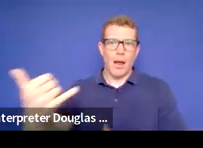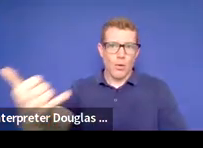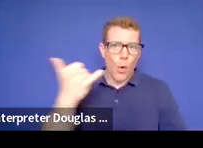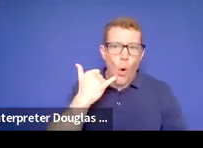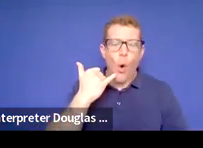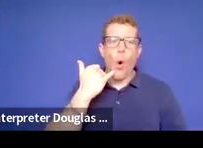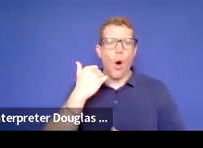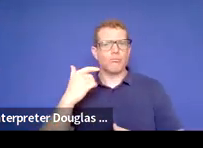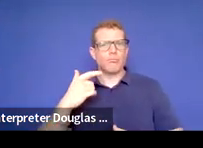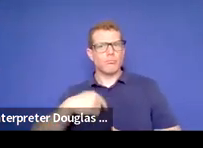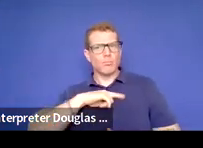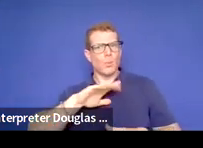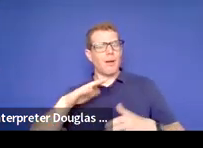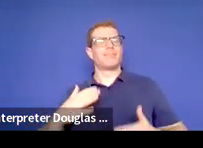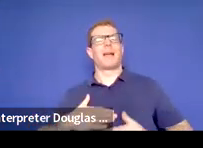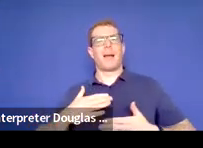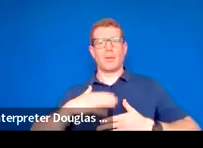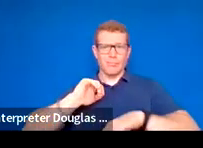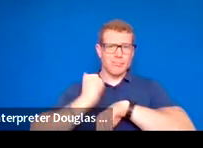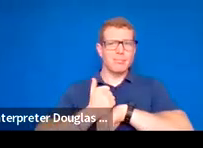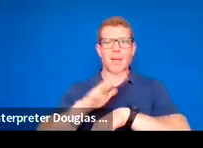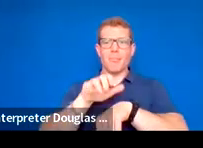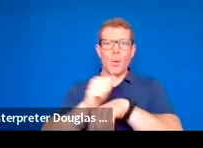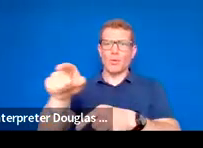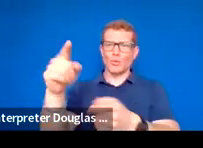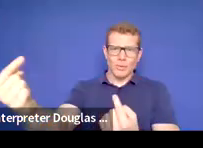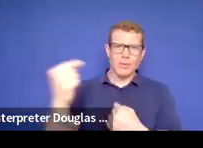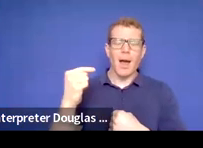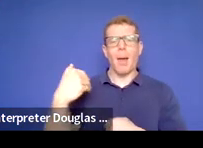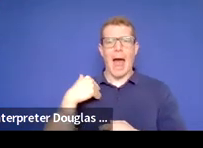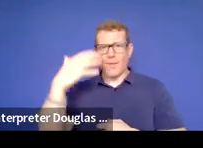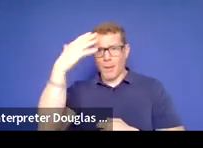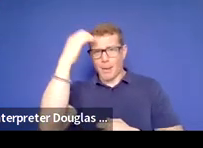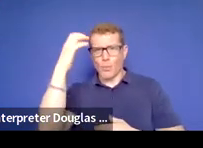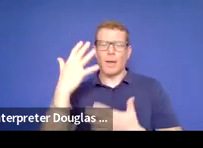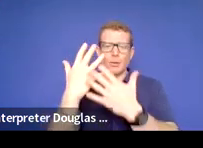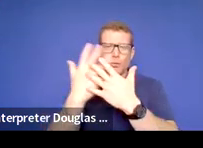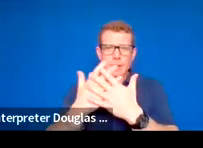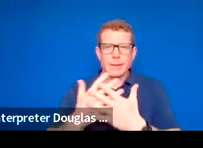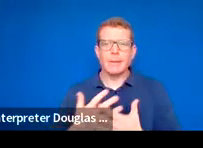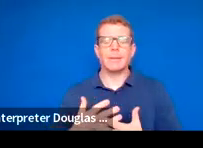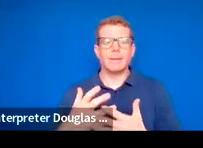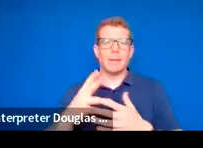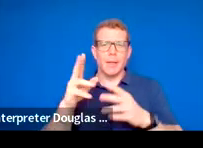And so if you're worried about yourself. or loved one call us we can try to help you through that.